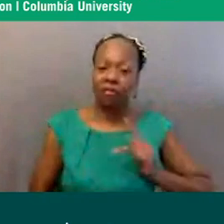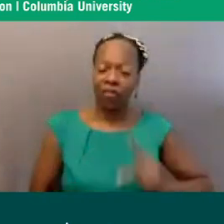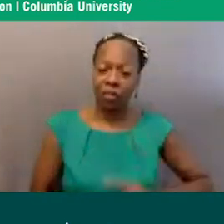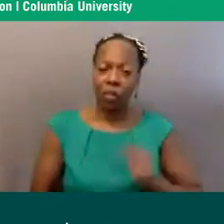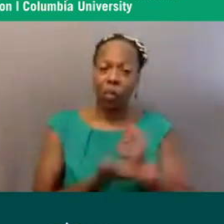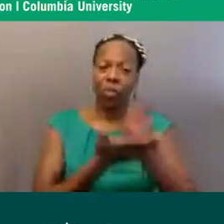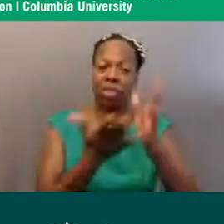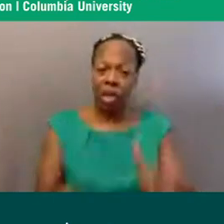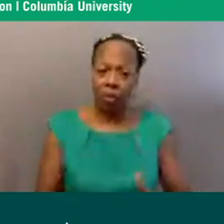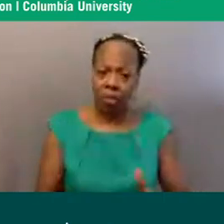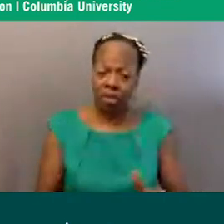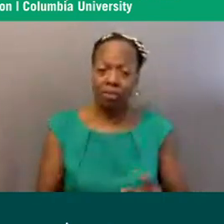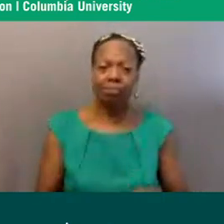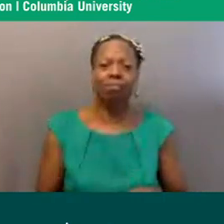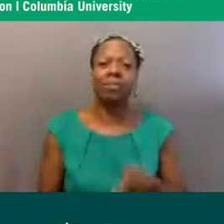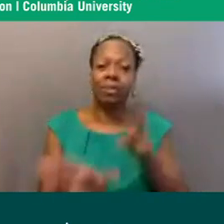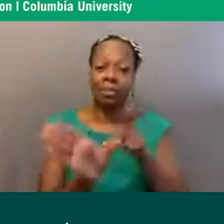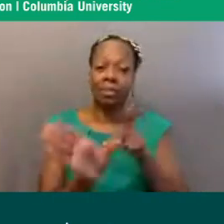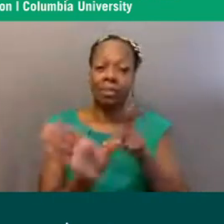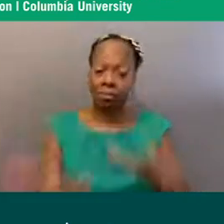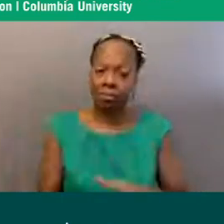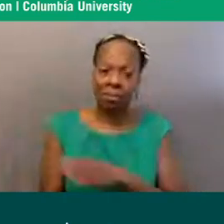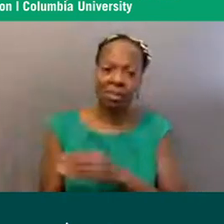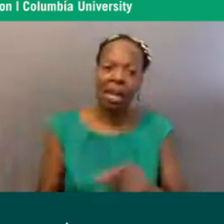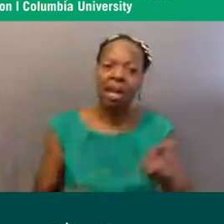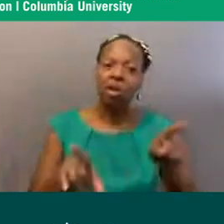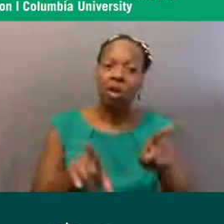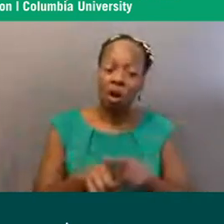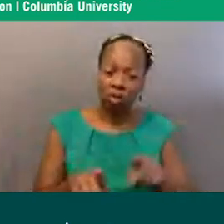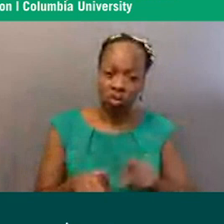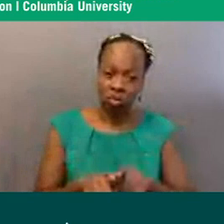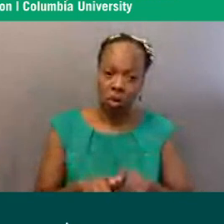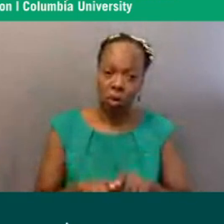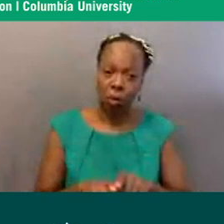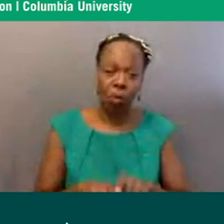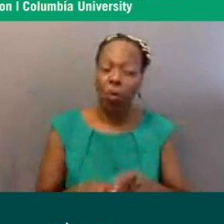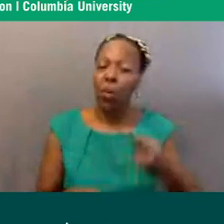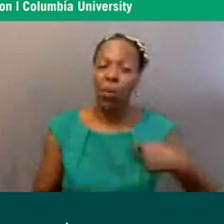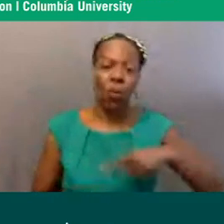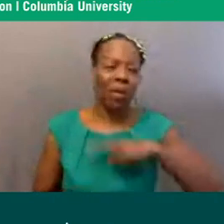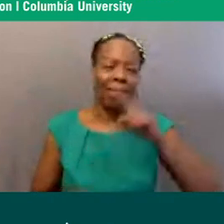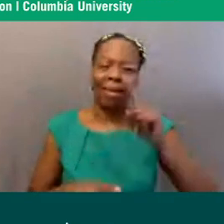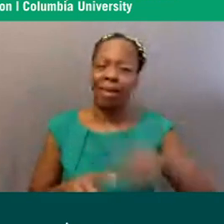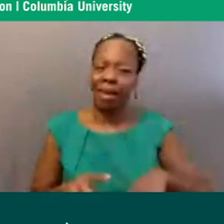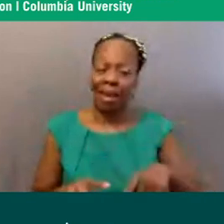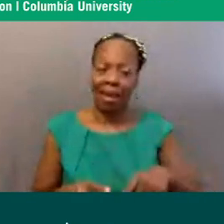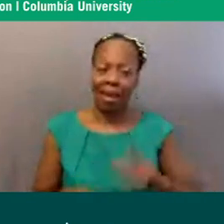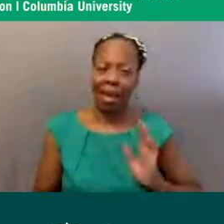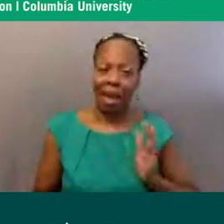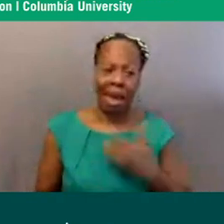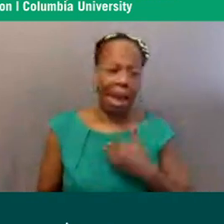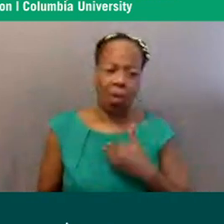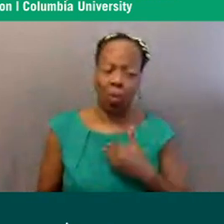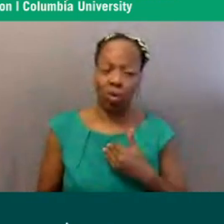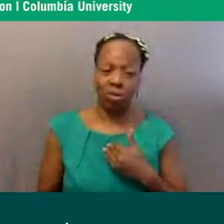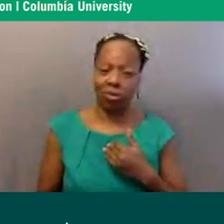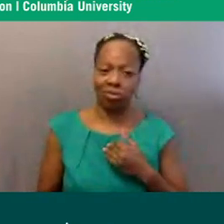So weak muscle, we cannot do anything until we make them strong. So strengthening exercise is the key